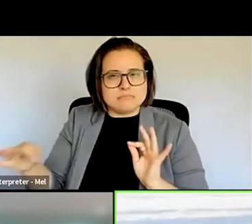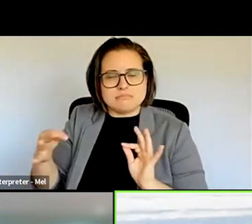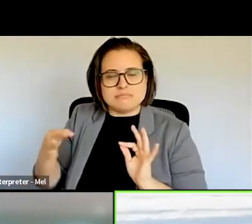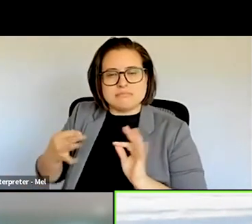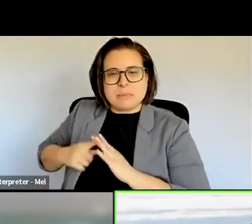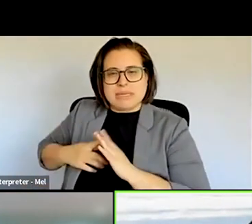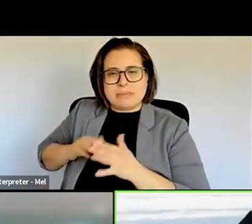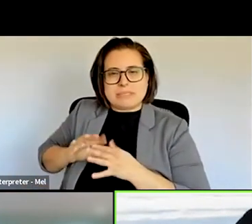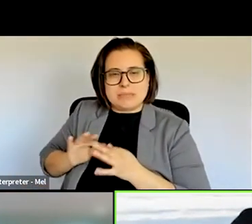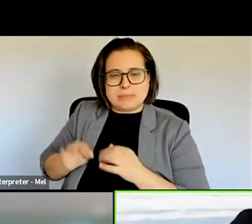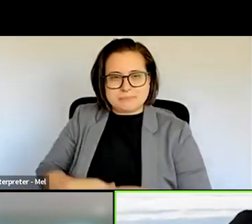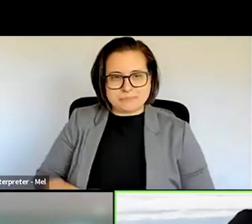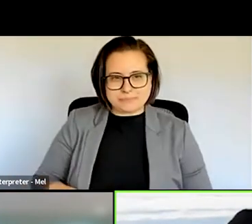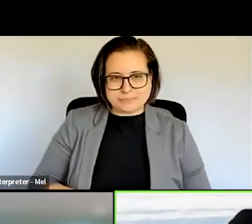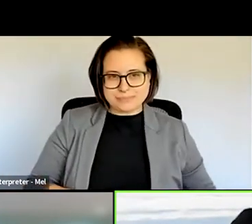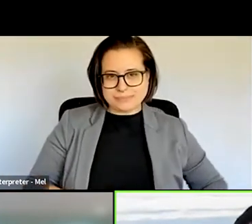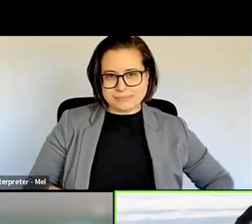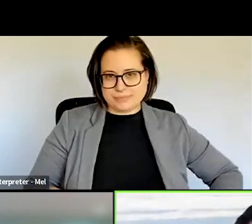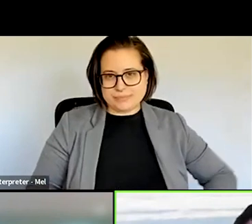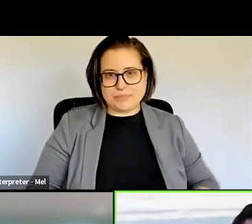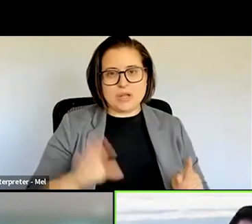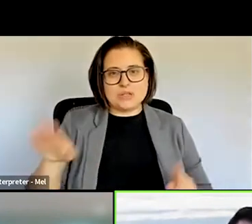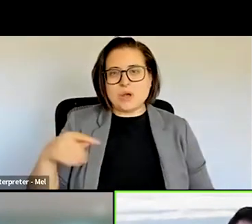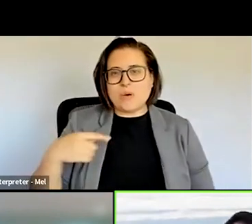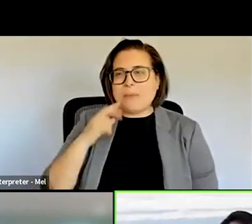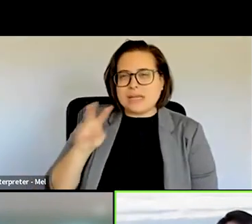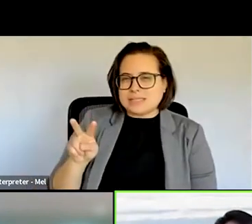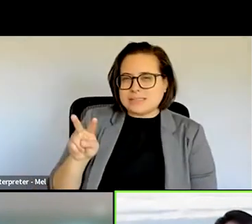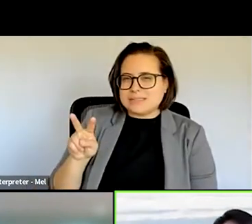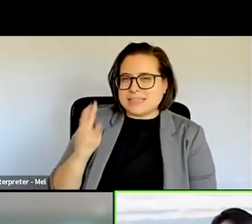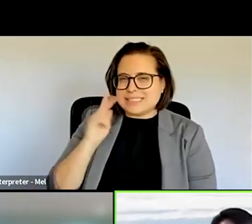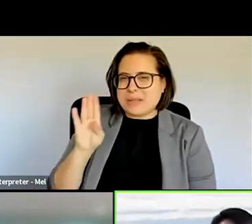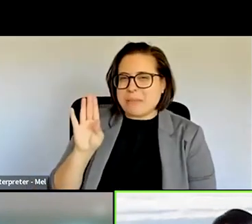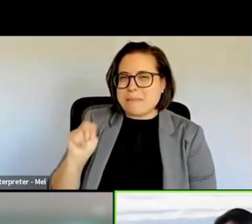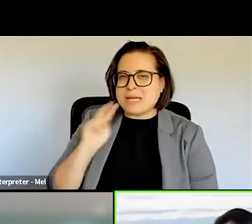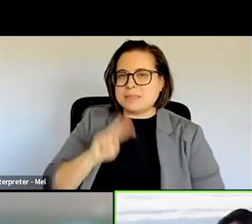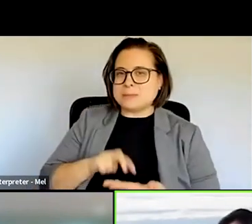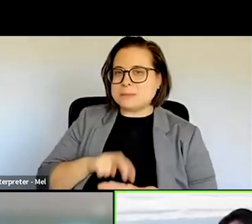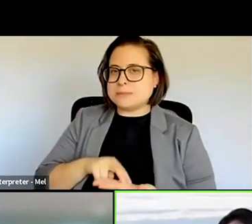So I could tell that Ben is elevating out of his seat but I want to give